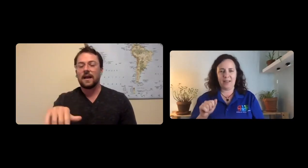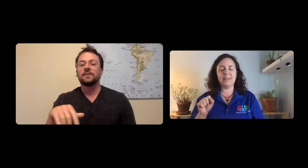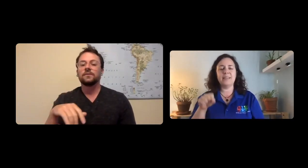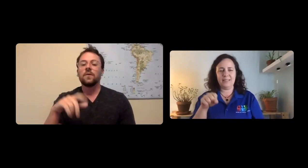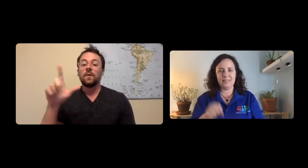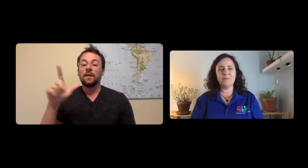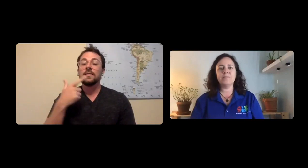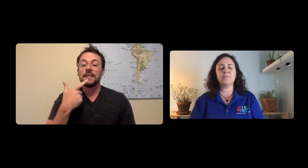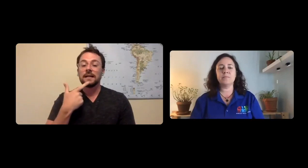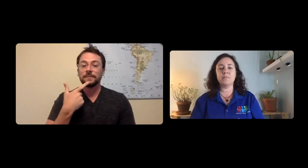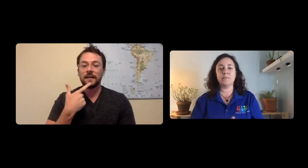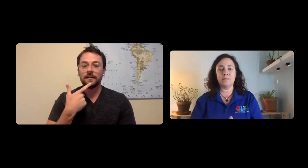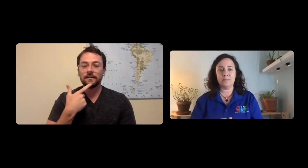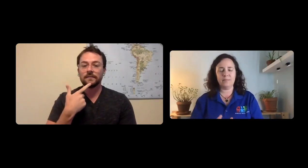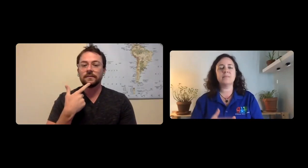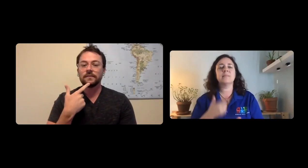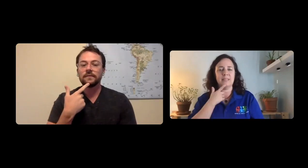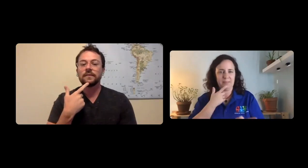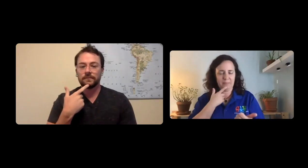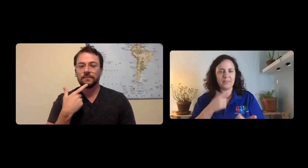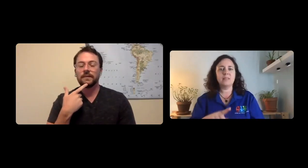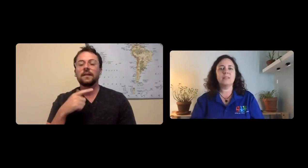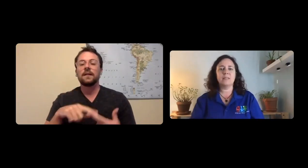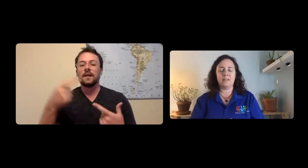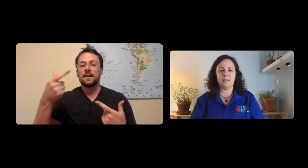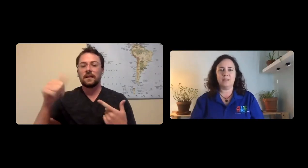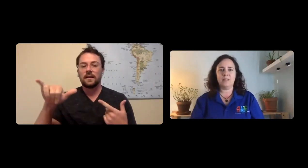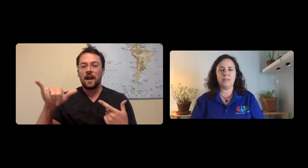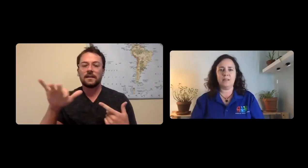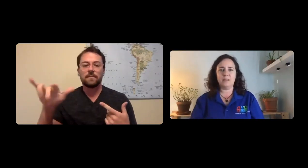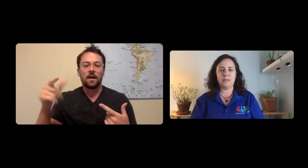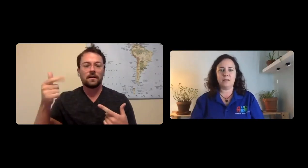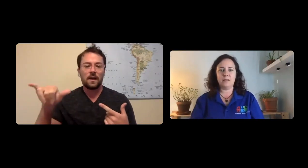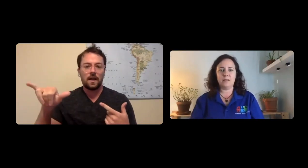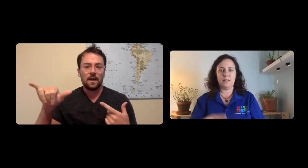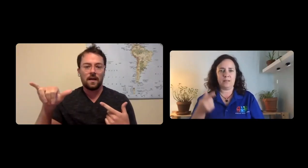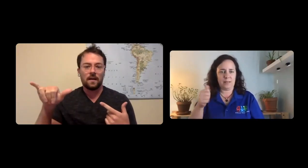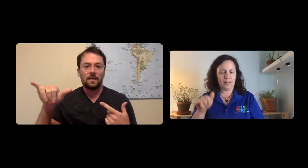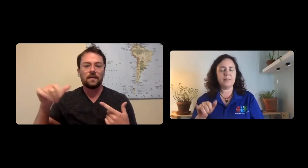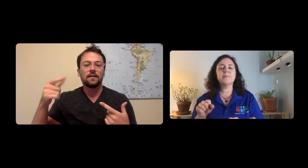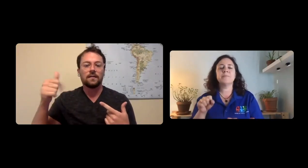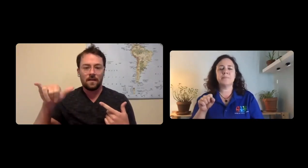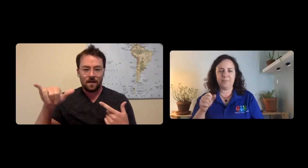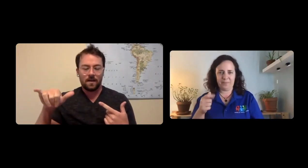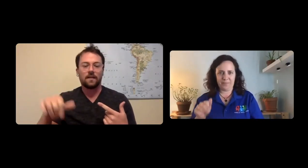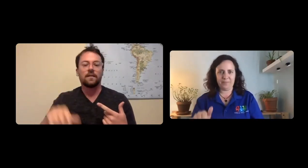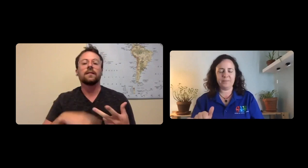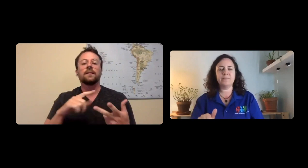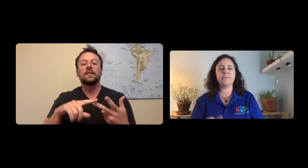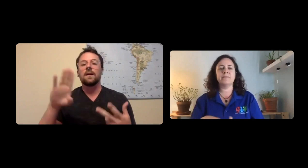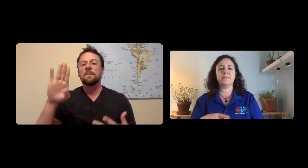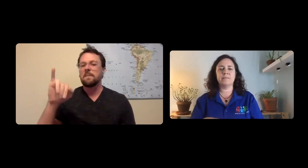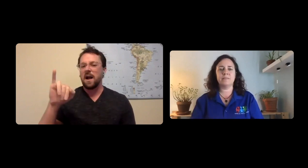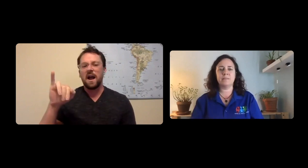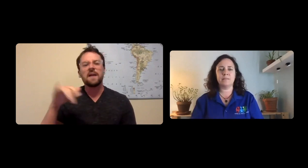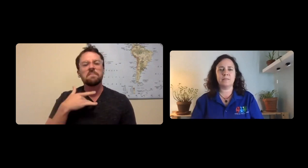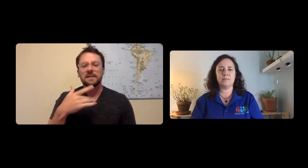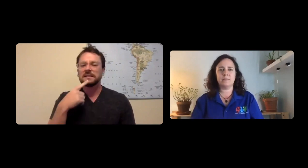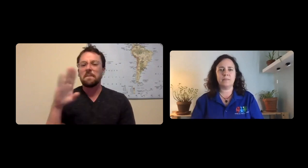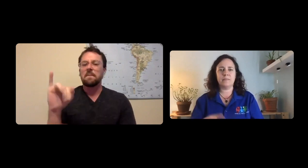Maybe you could perhaps, go over it again? > Yes, so here is lesbian. Gay we finger spell, GAY.